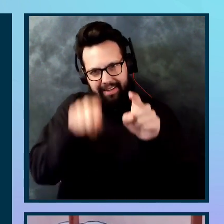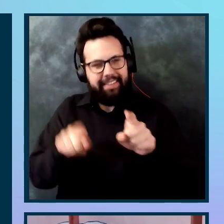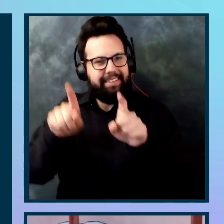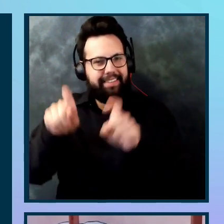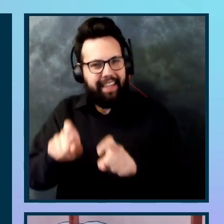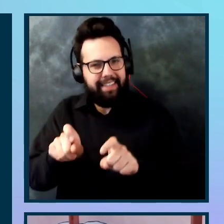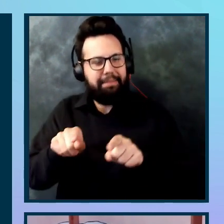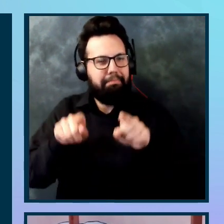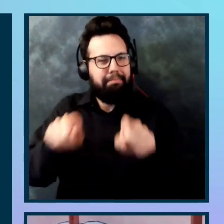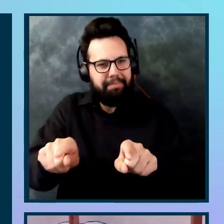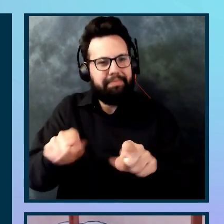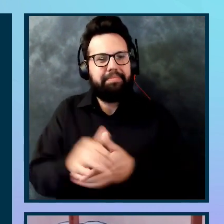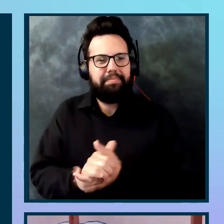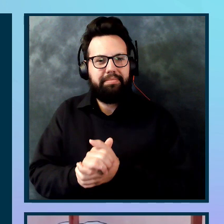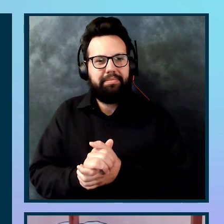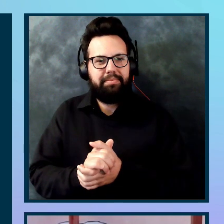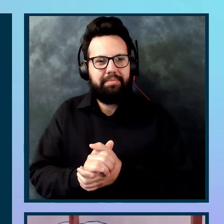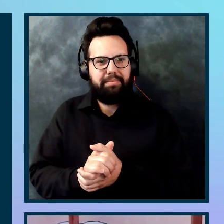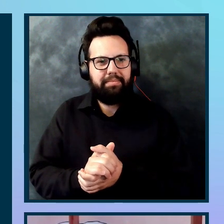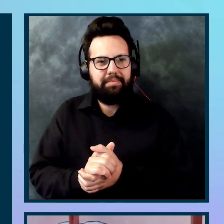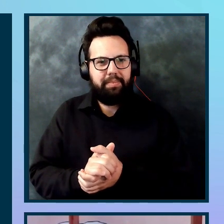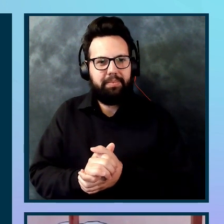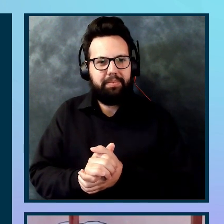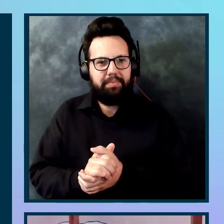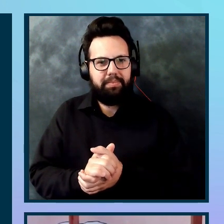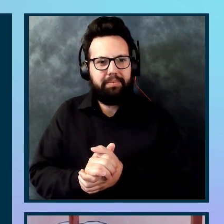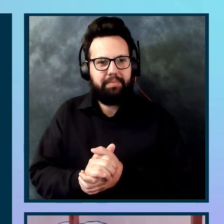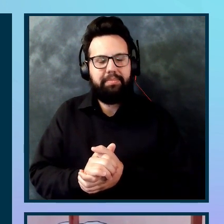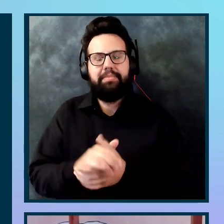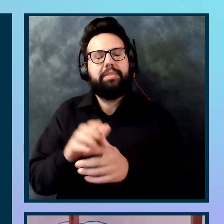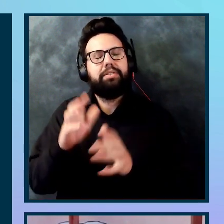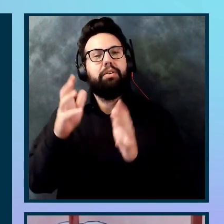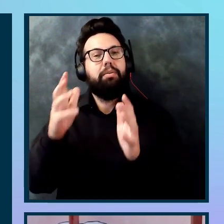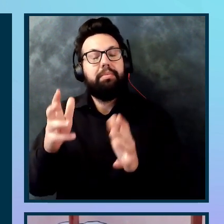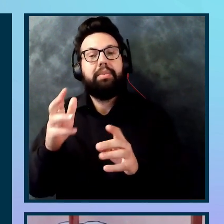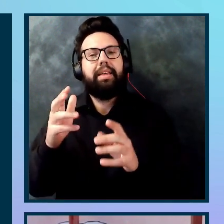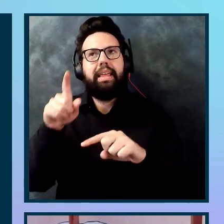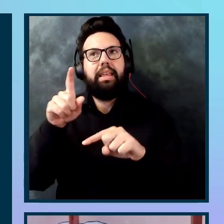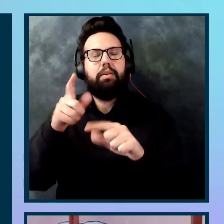so that speaks to not being shifted further left, right? You might discover something here